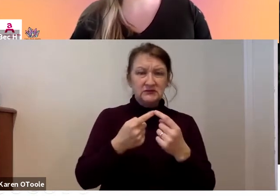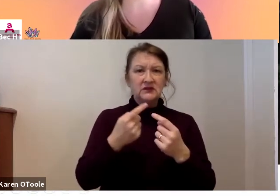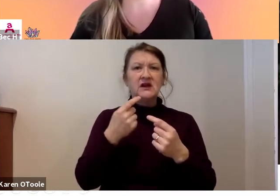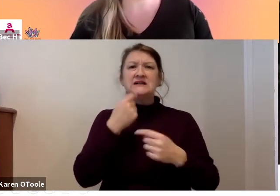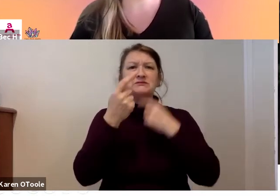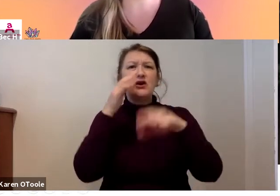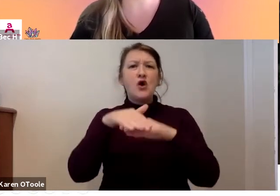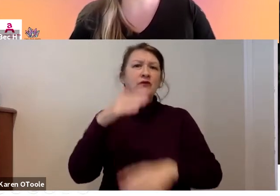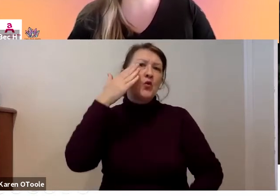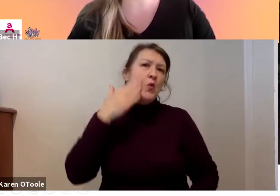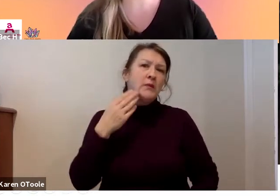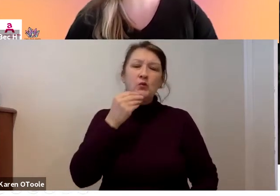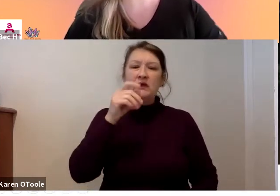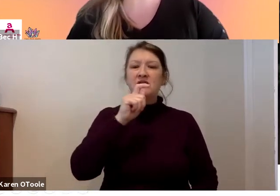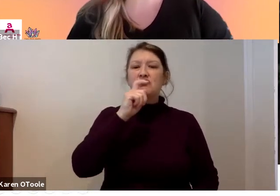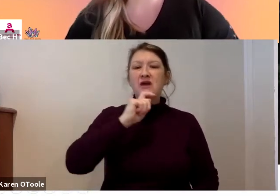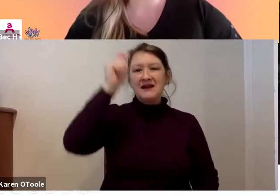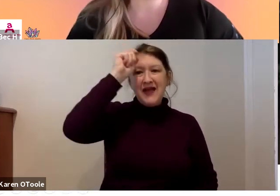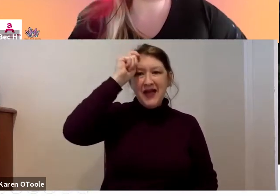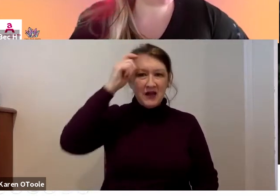with a colourful headband, wearing a yellow, green, purple, pink and